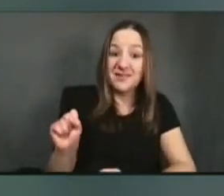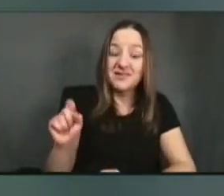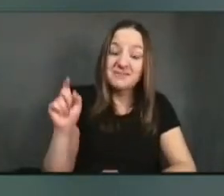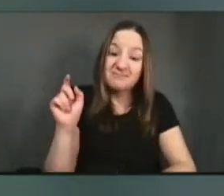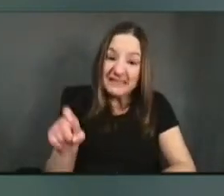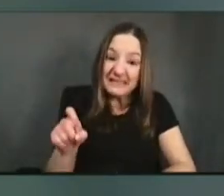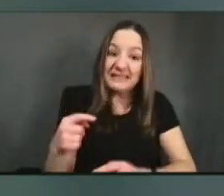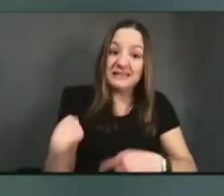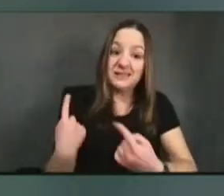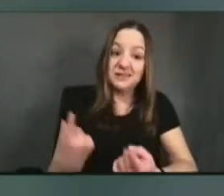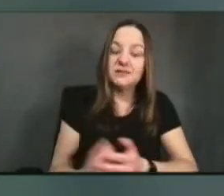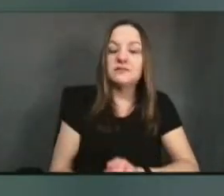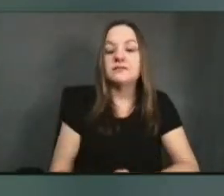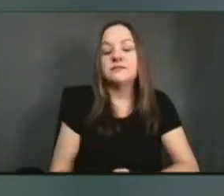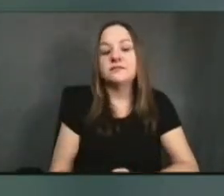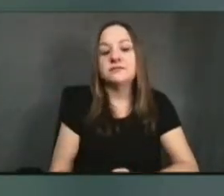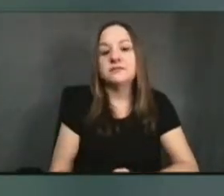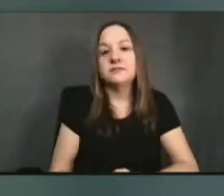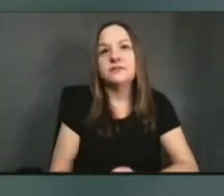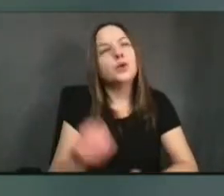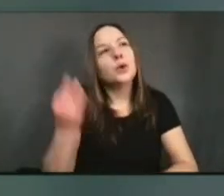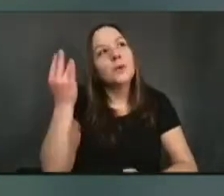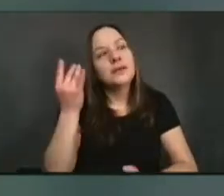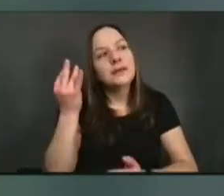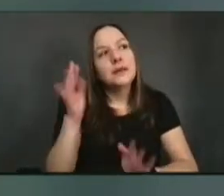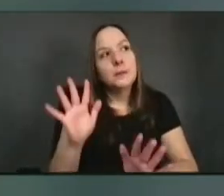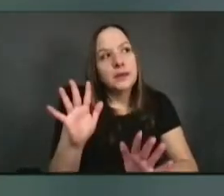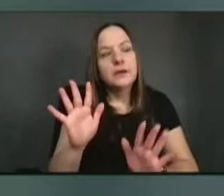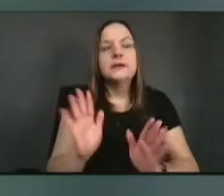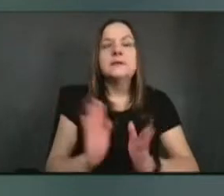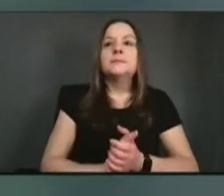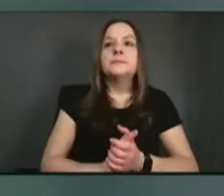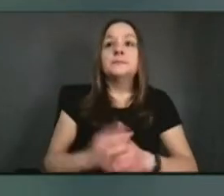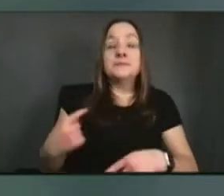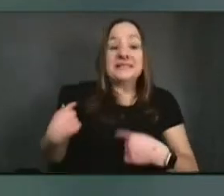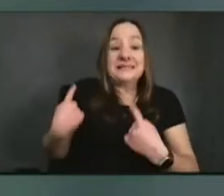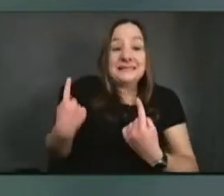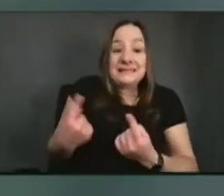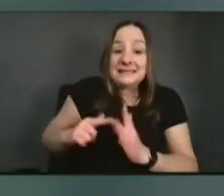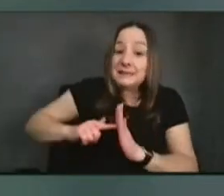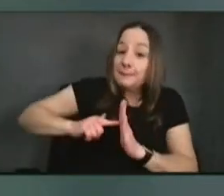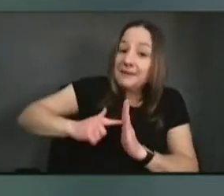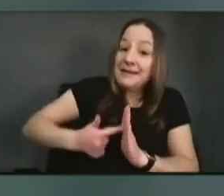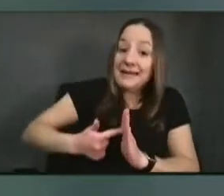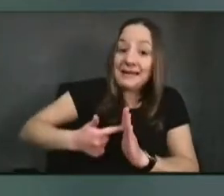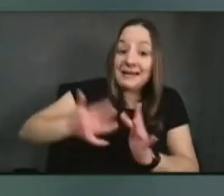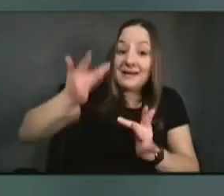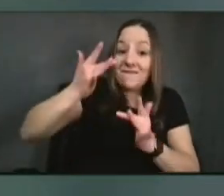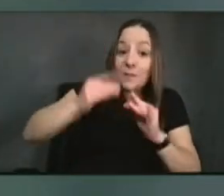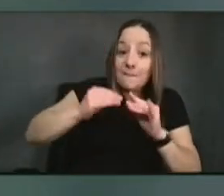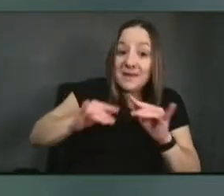been one of the school system is dependent on greatly. And so when we think about what that collaboration looks like, here's